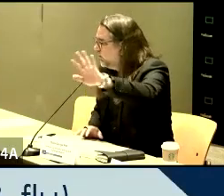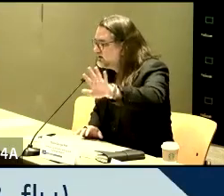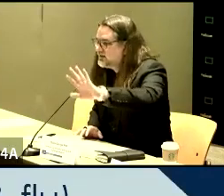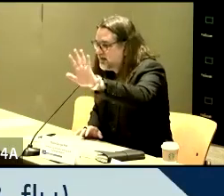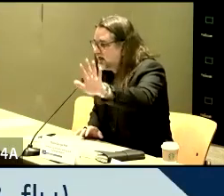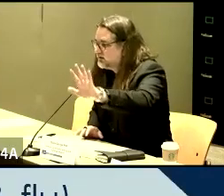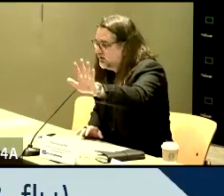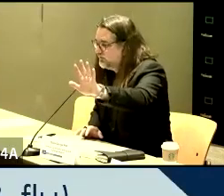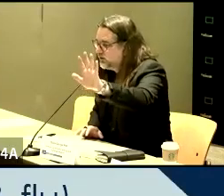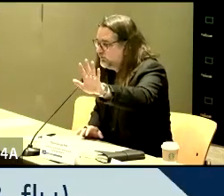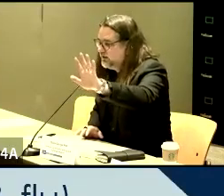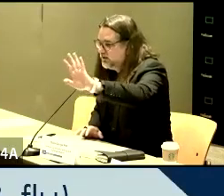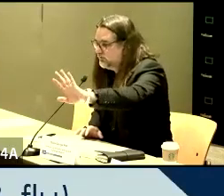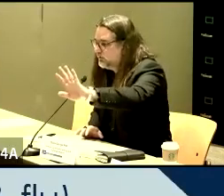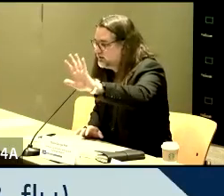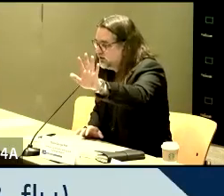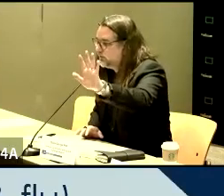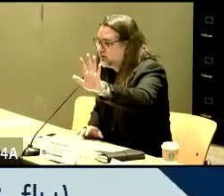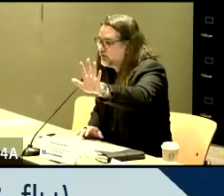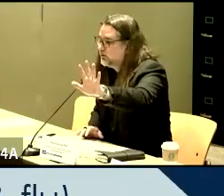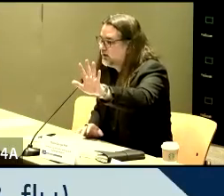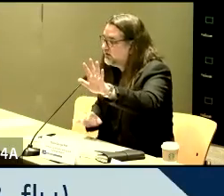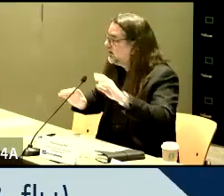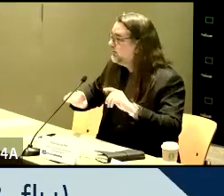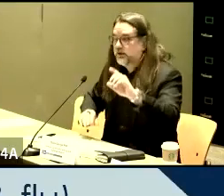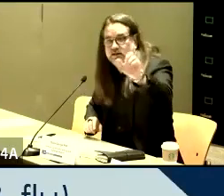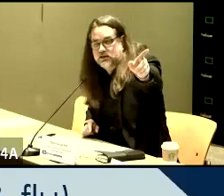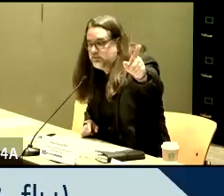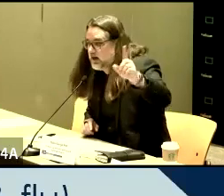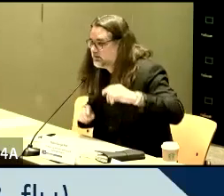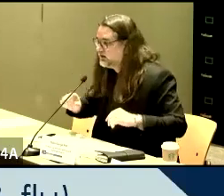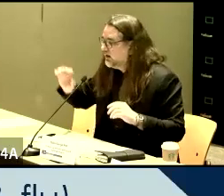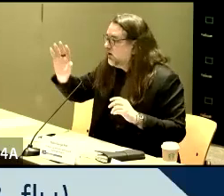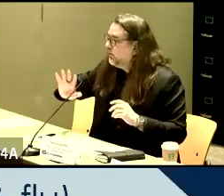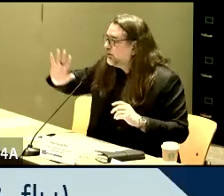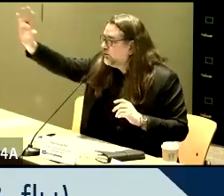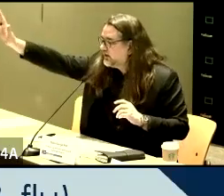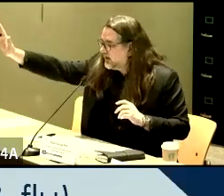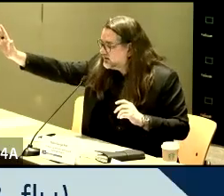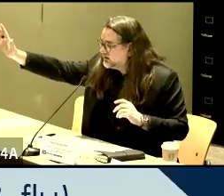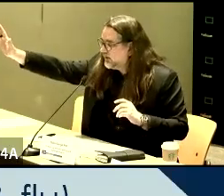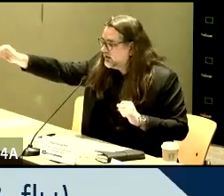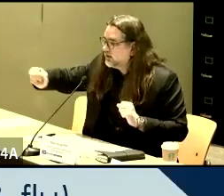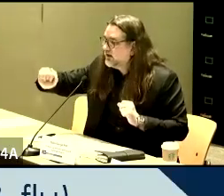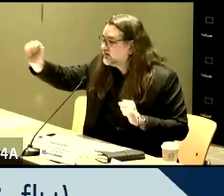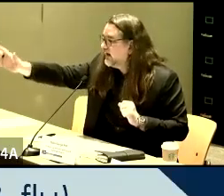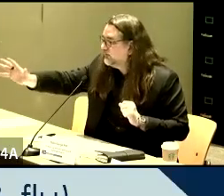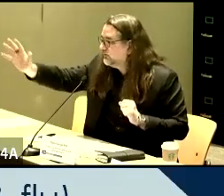What is the status of COVID, influenza in your particular location? Then I could point to these maps and say, what are you going to anticipate in the next handful